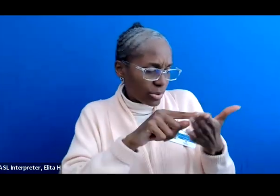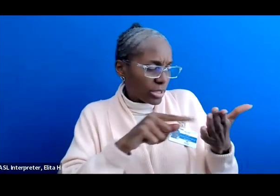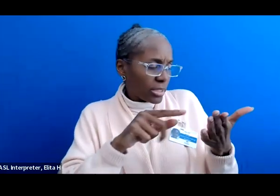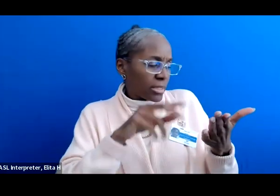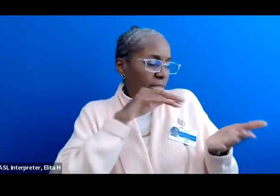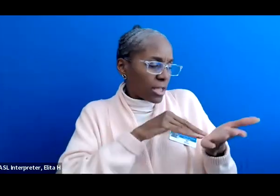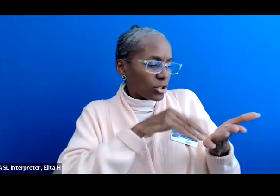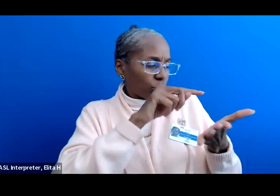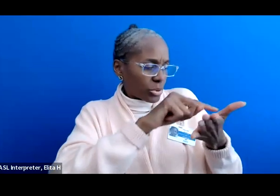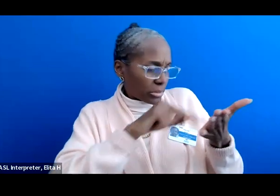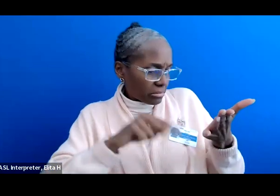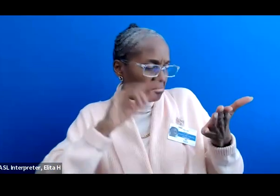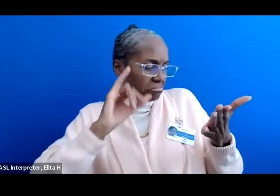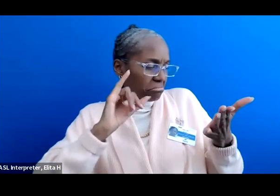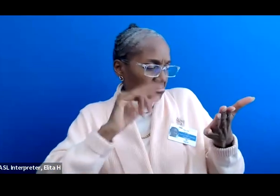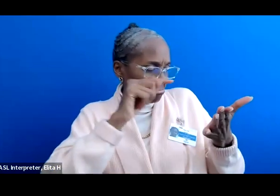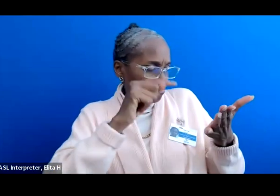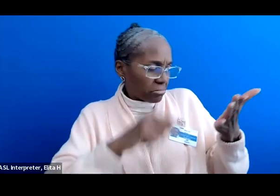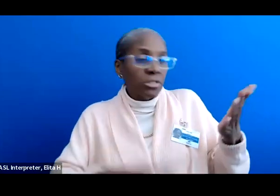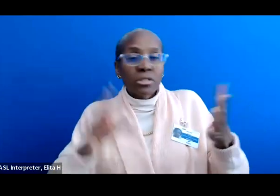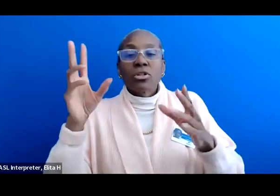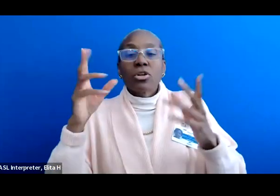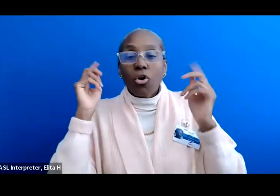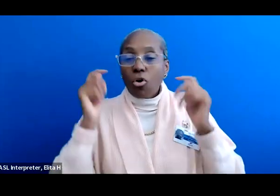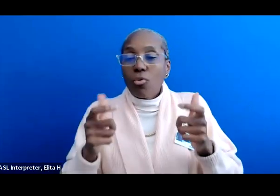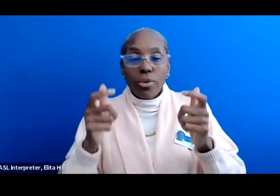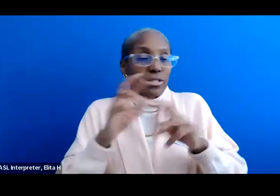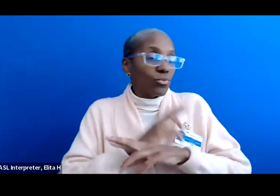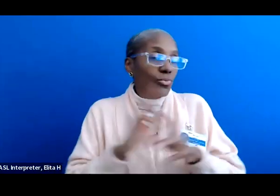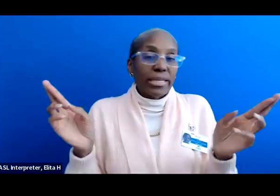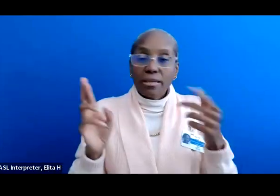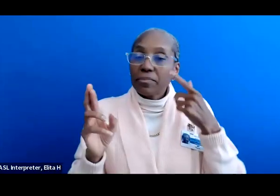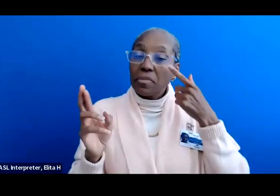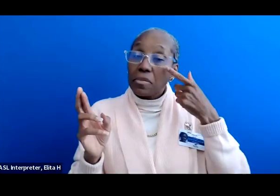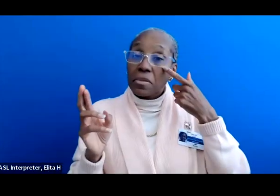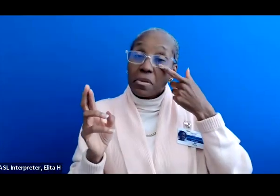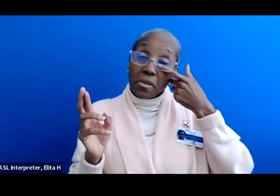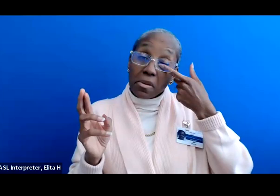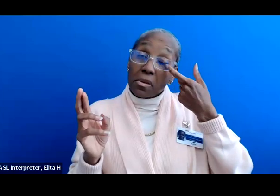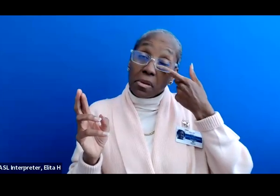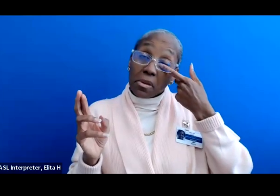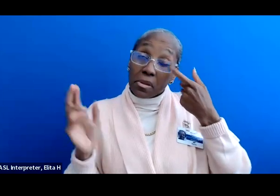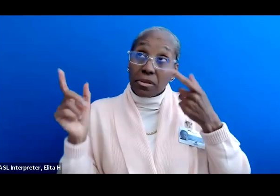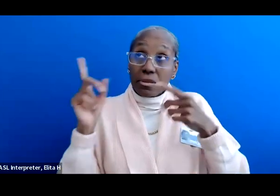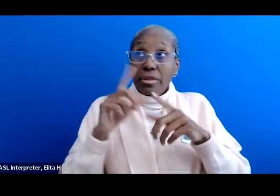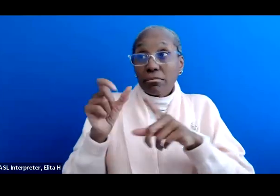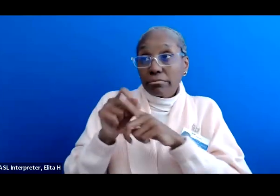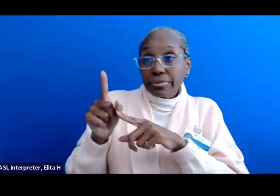Always keep those no matter where you are, have one handy. They'll send you some and you can carry it with you.